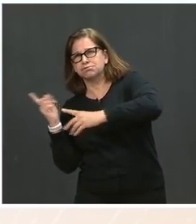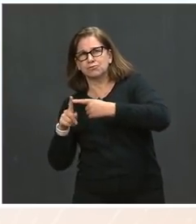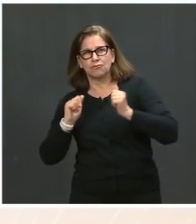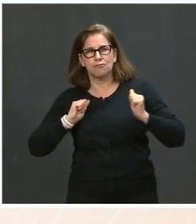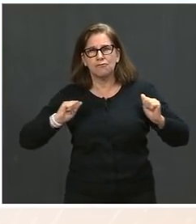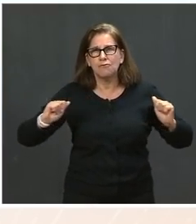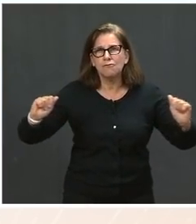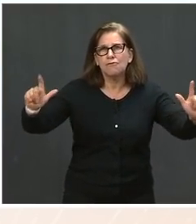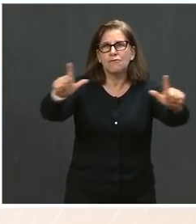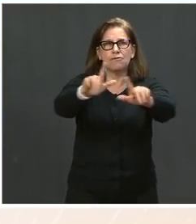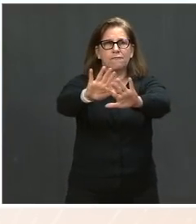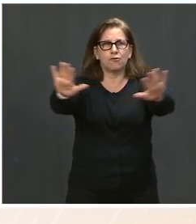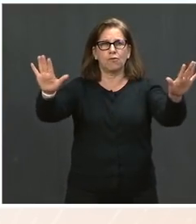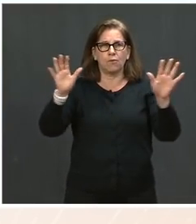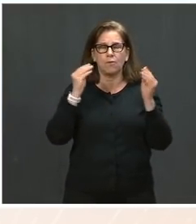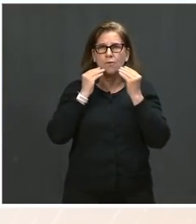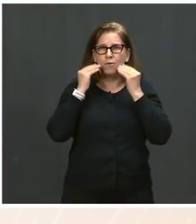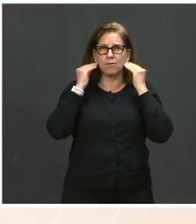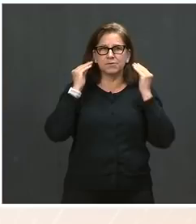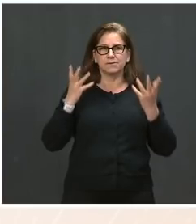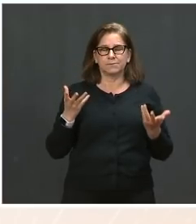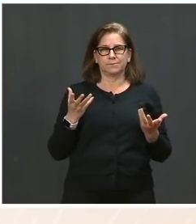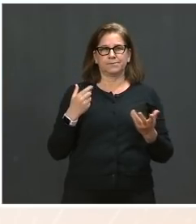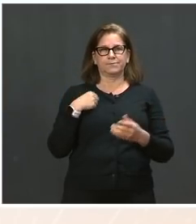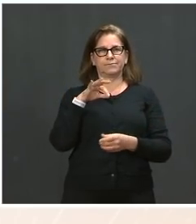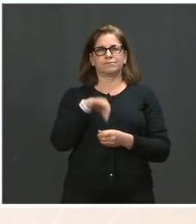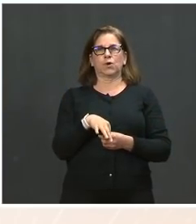that was done in February by Consumer Reports,